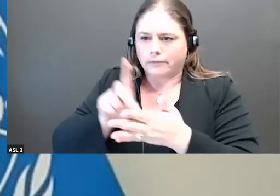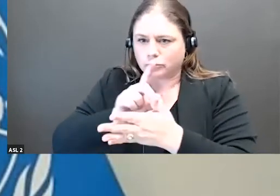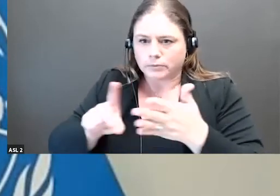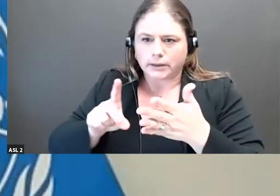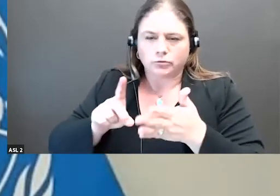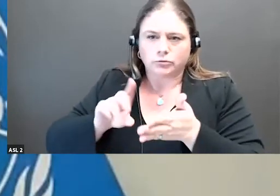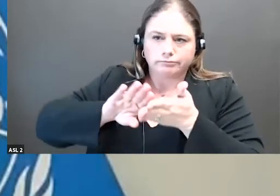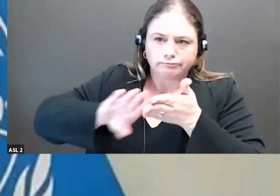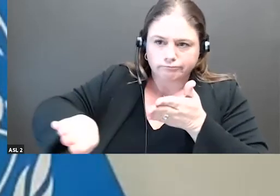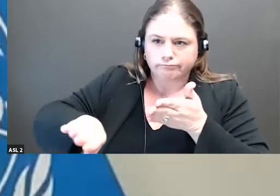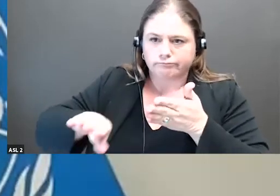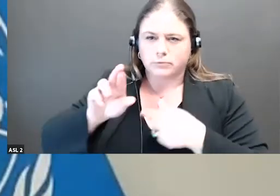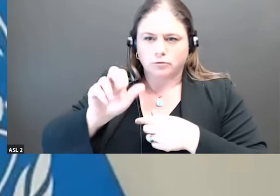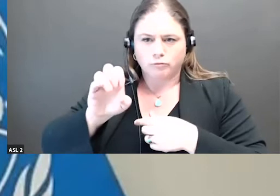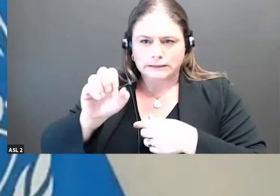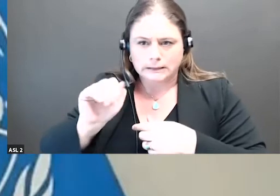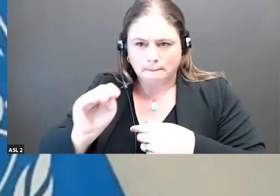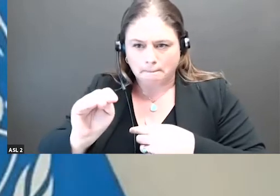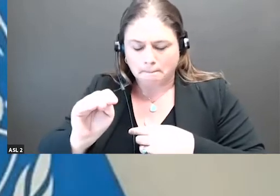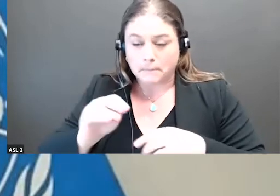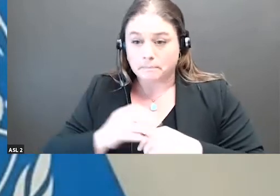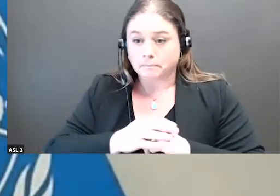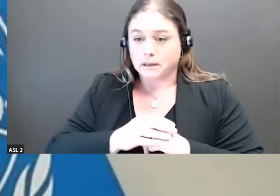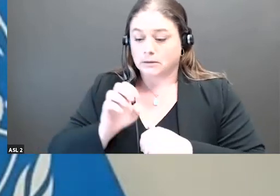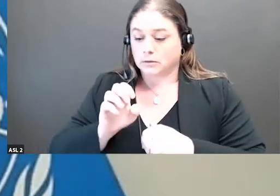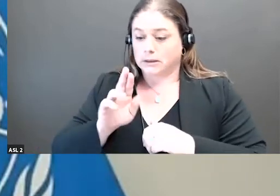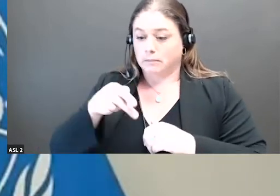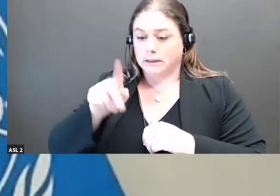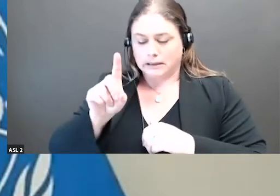This means that CRPD has become part of the further evolution of international thinking,